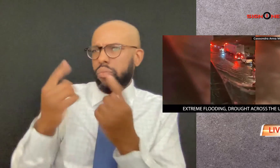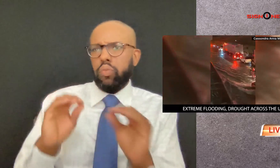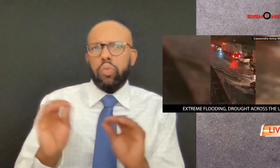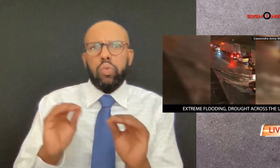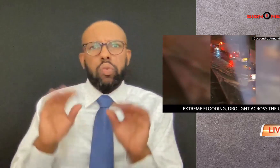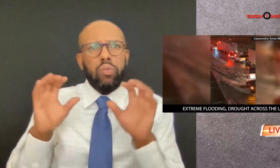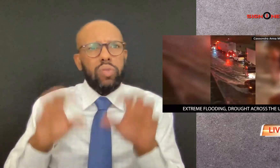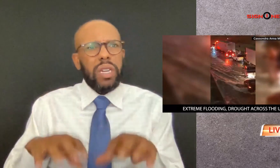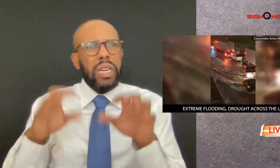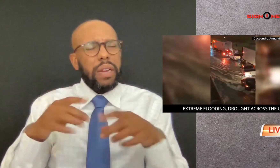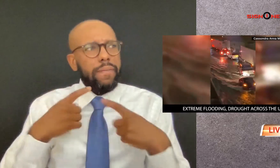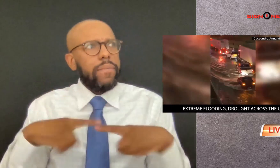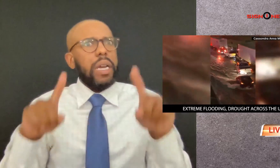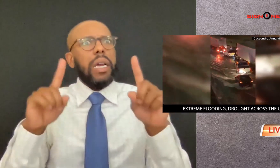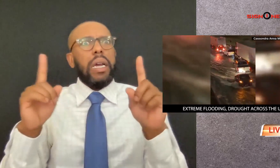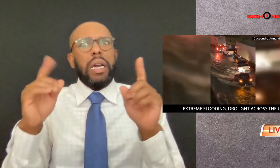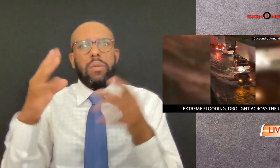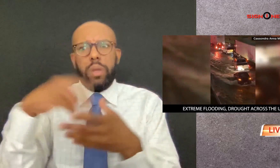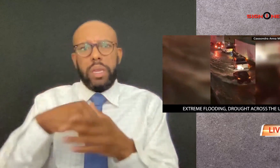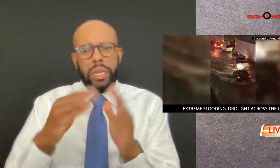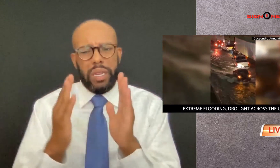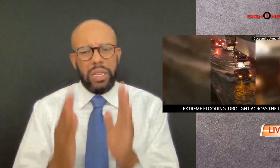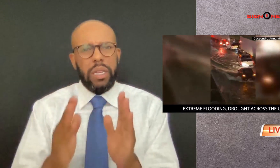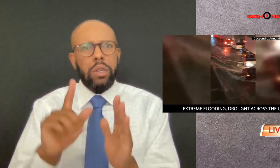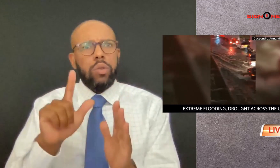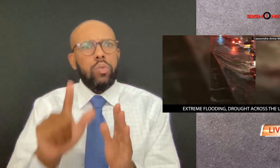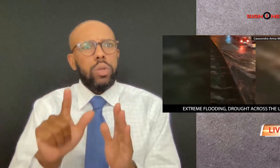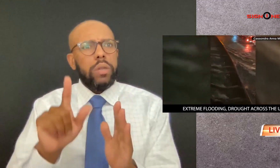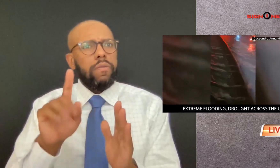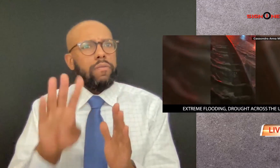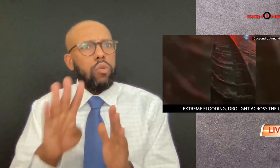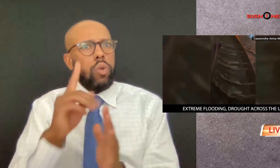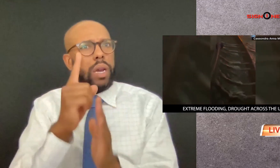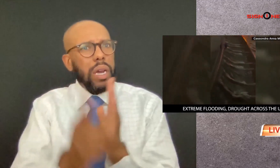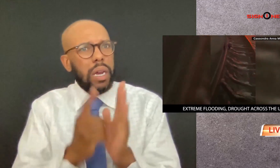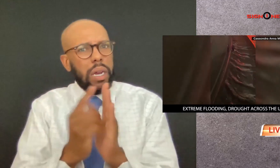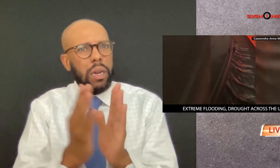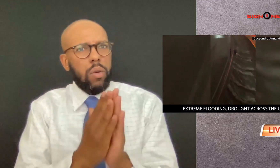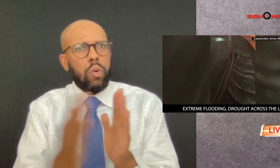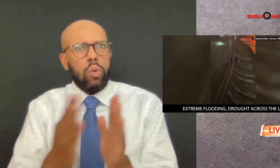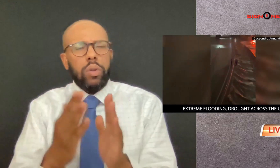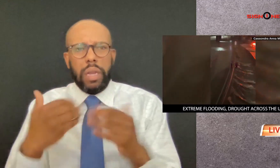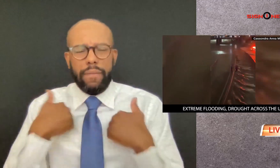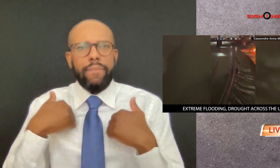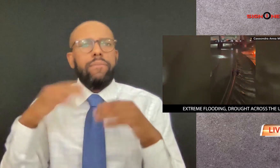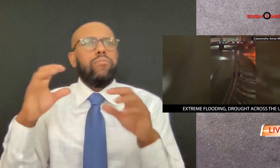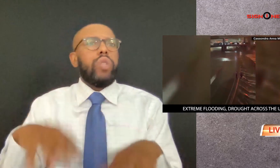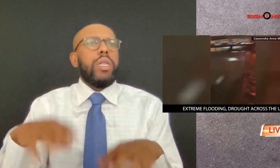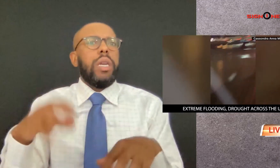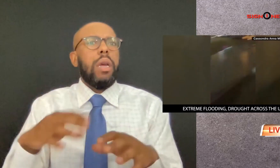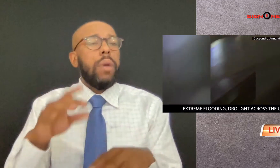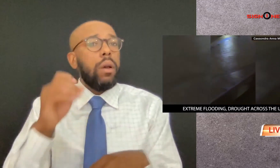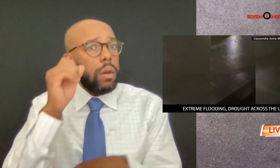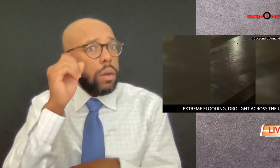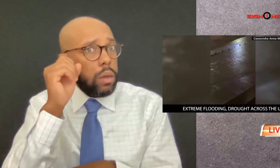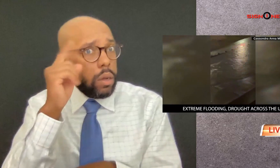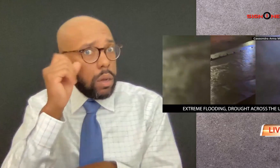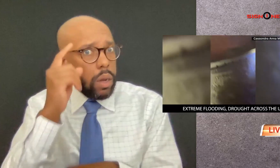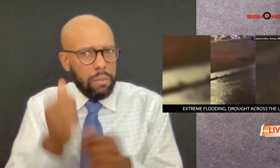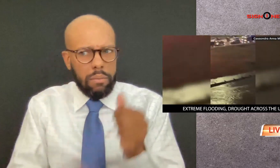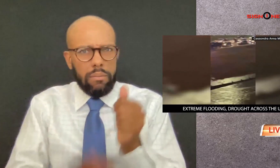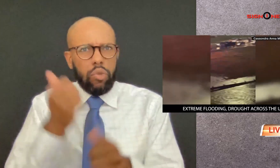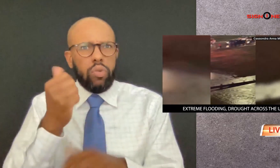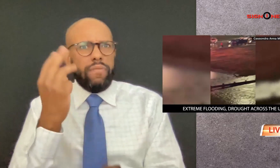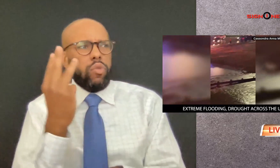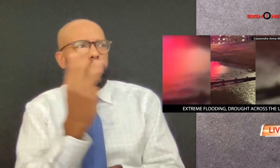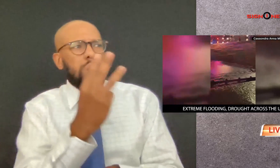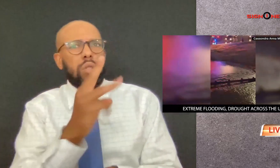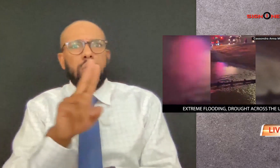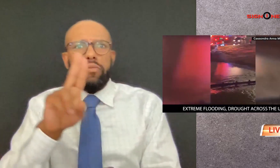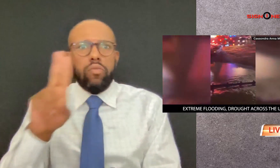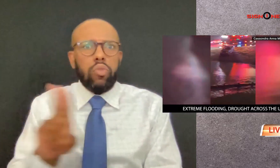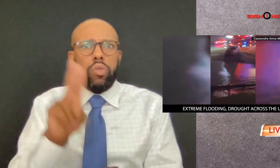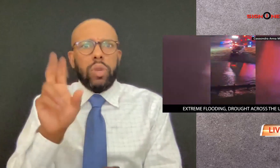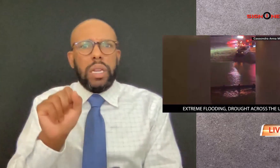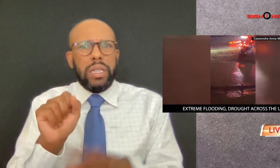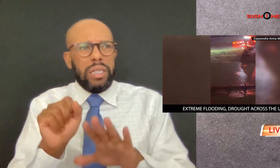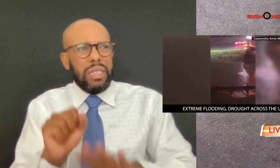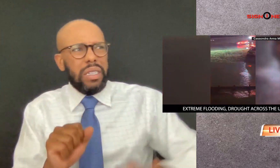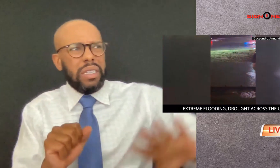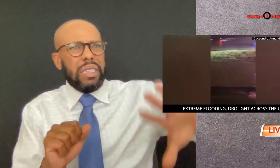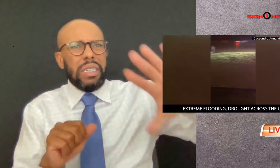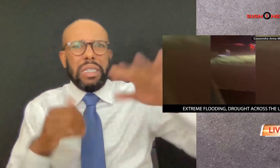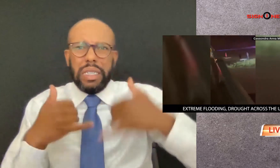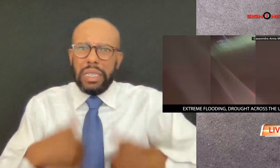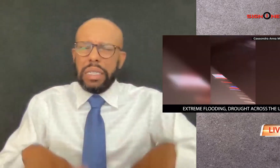worth of rain in a 24-hour span!